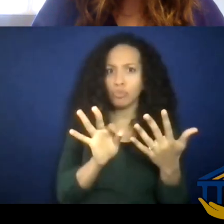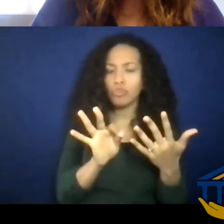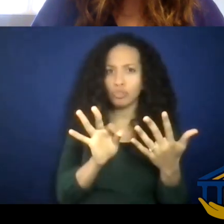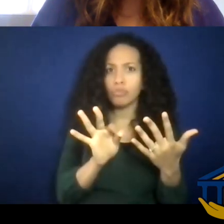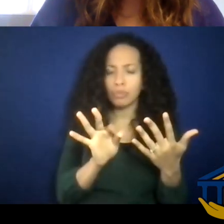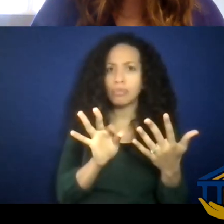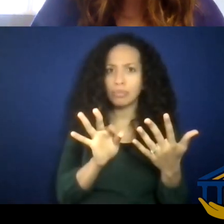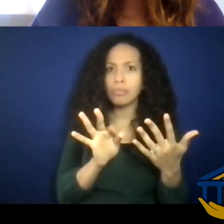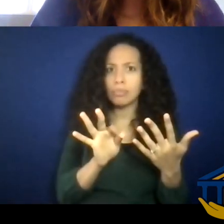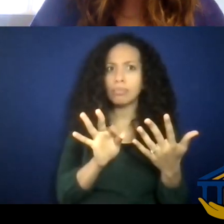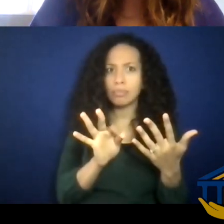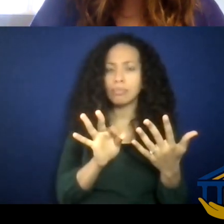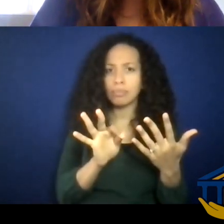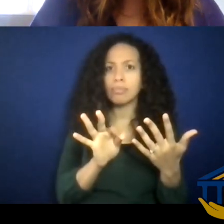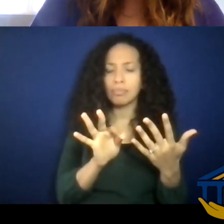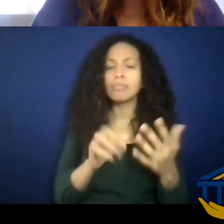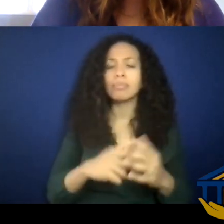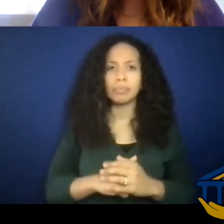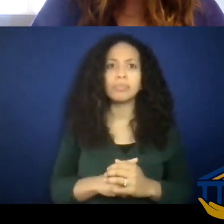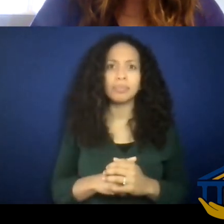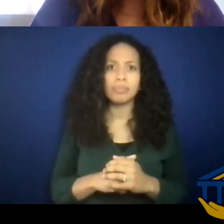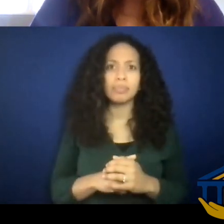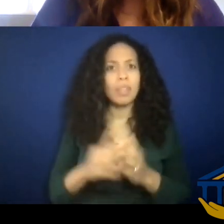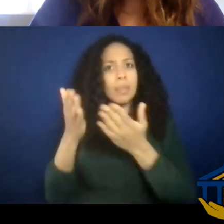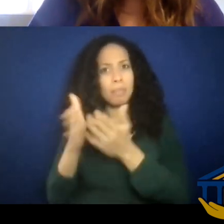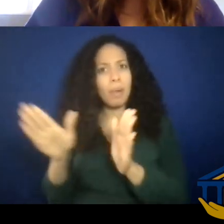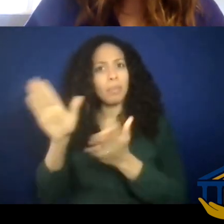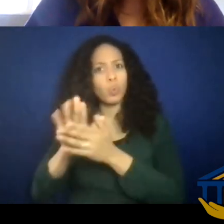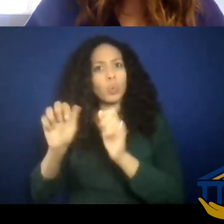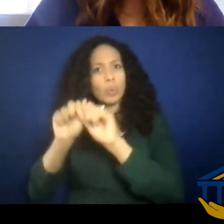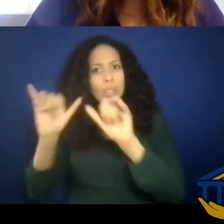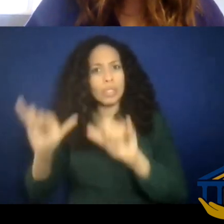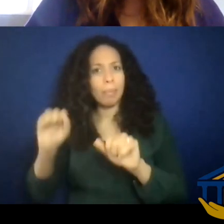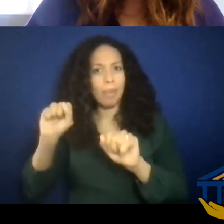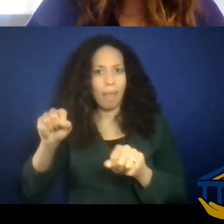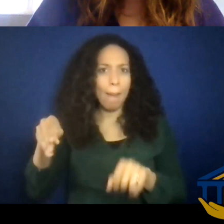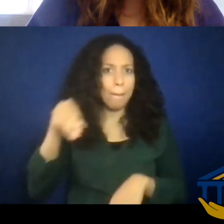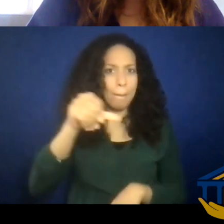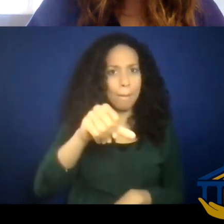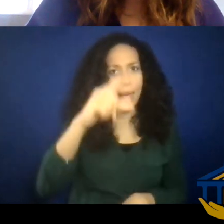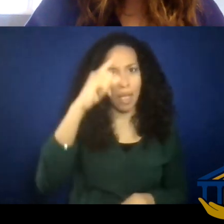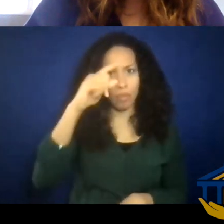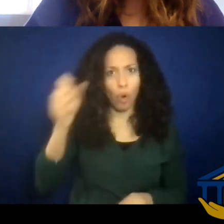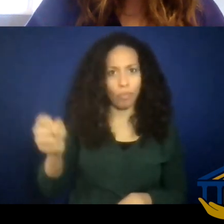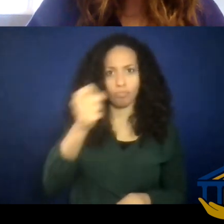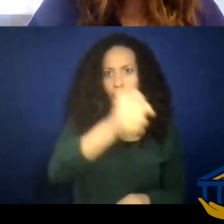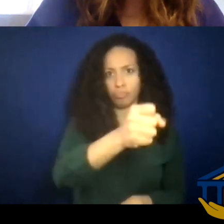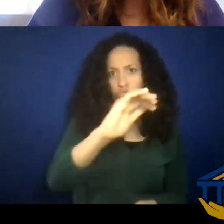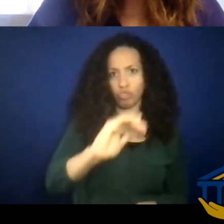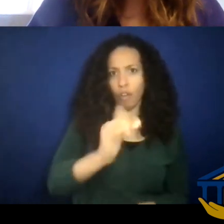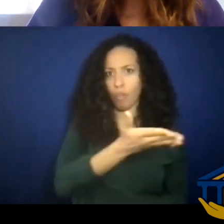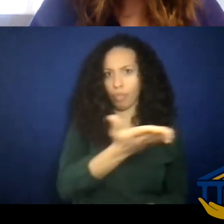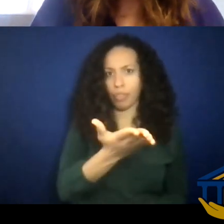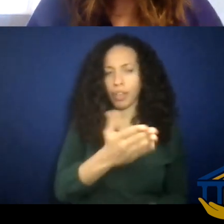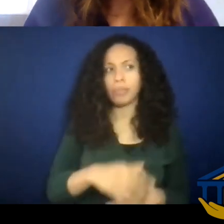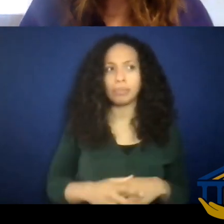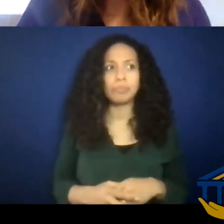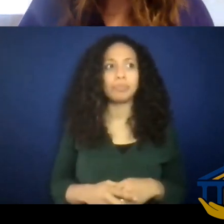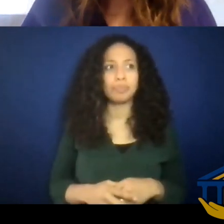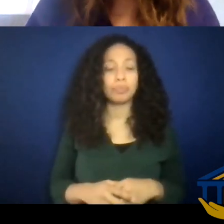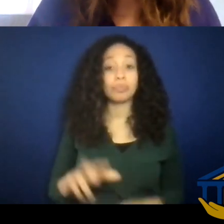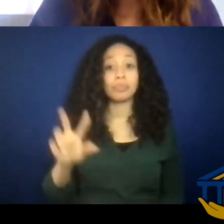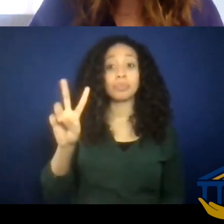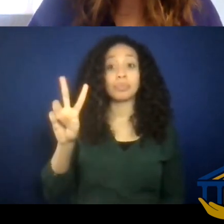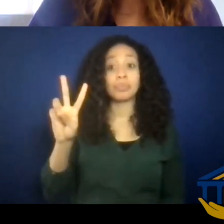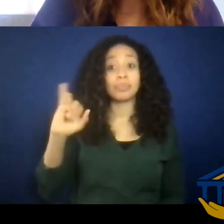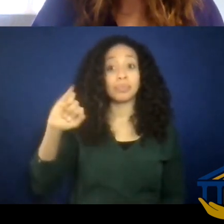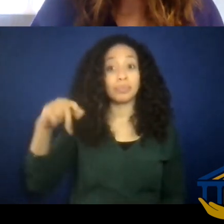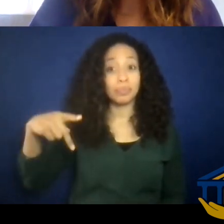paid for by the public school system. VIP. So, I do talk to parents a lot